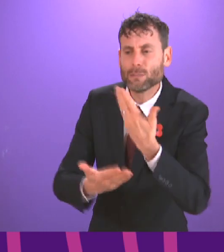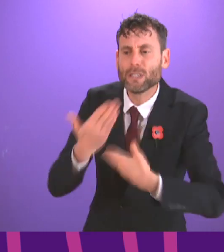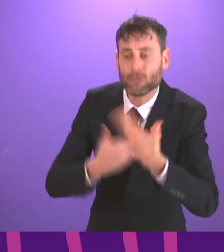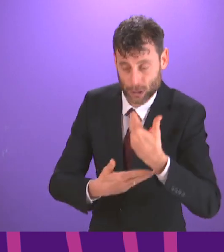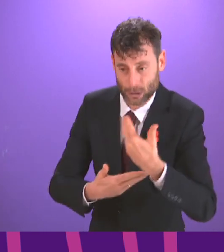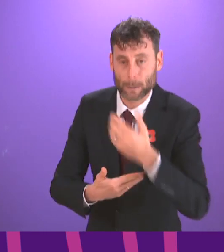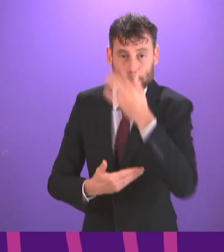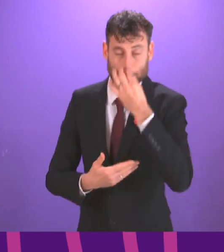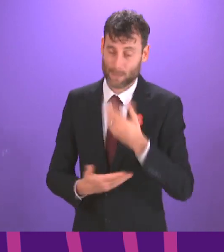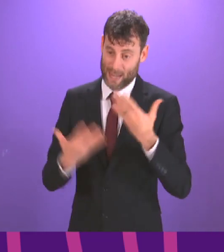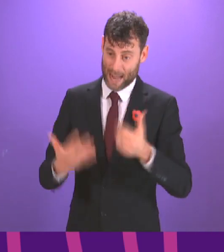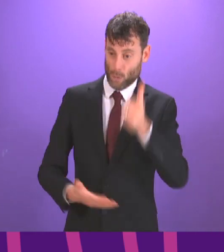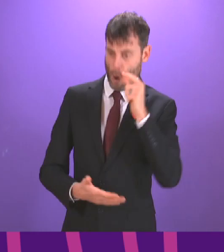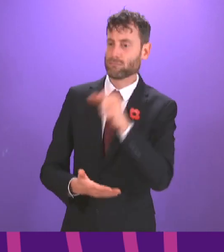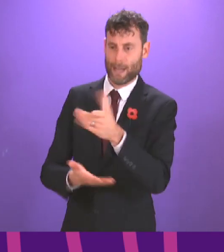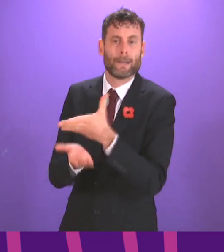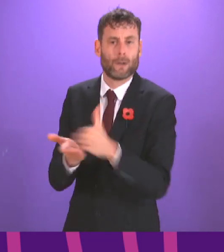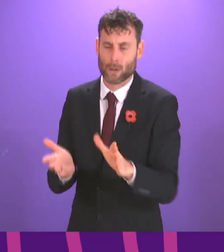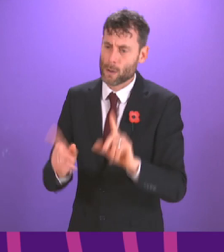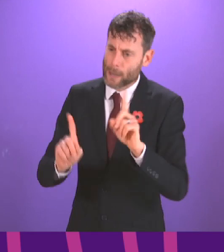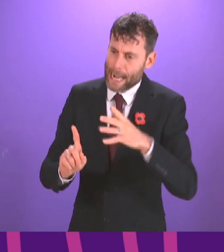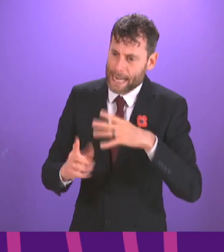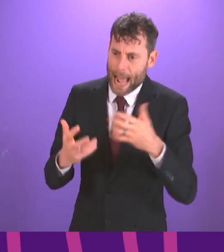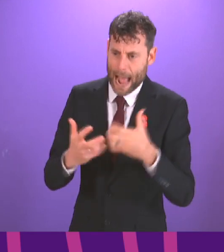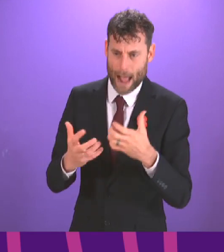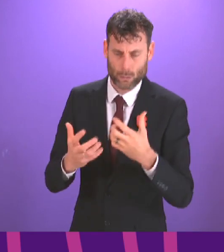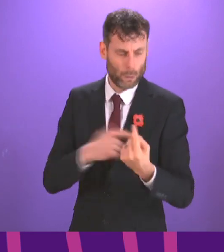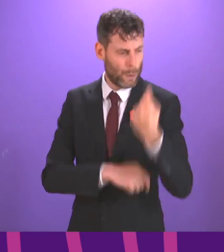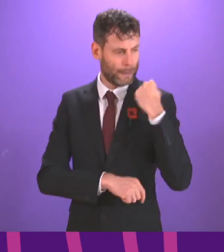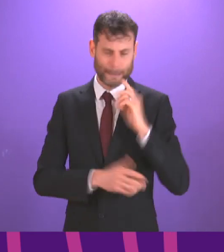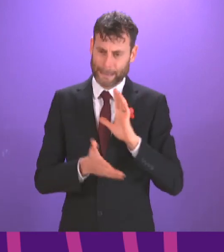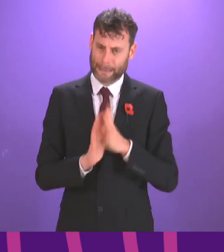to miners and police officers and to try and heal the wounds of the past. We will call